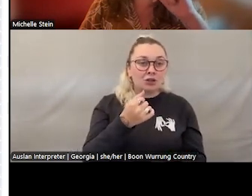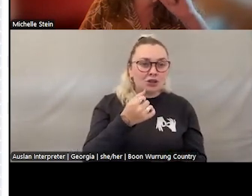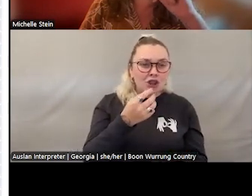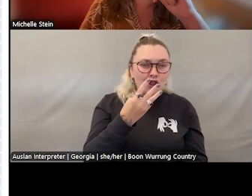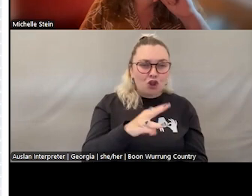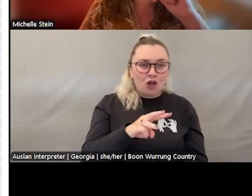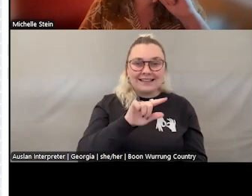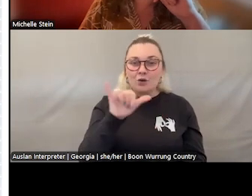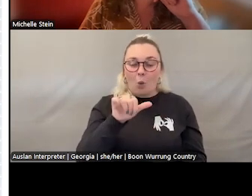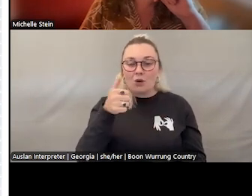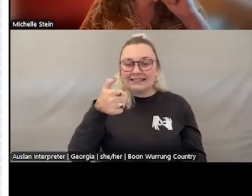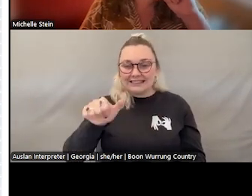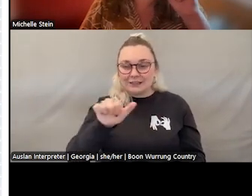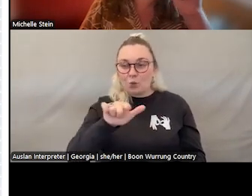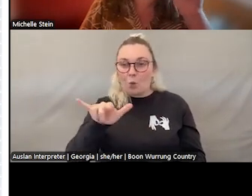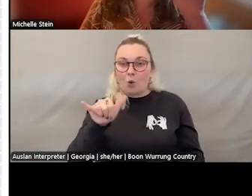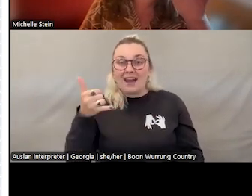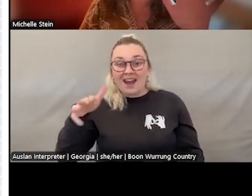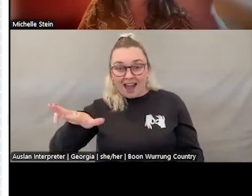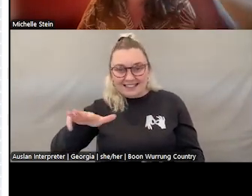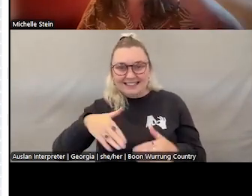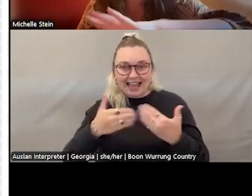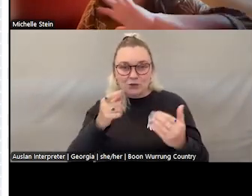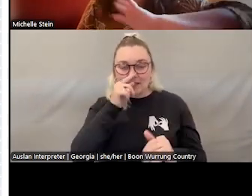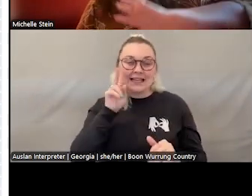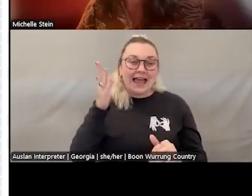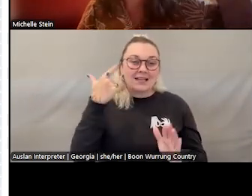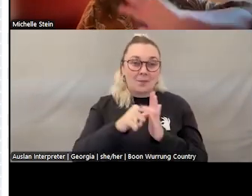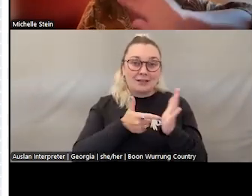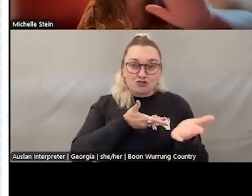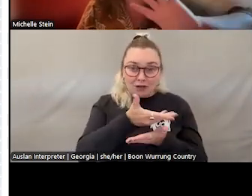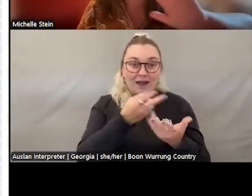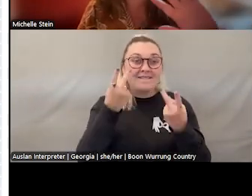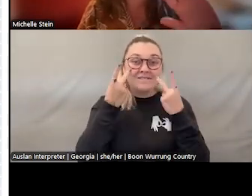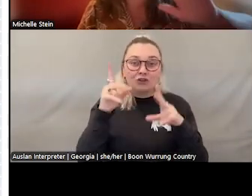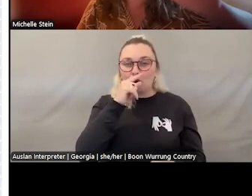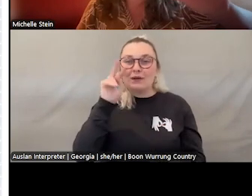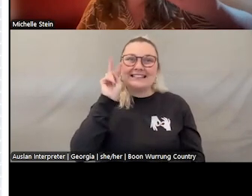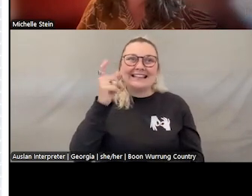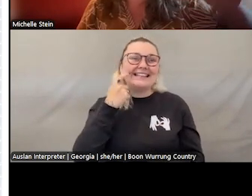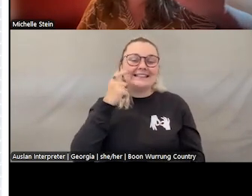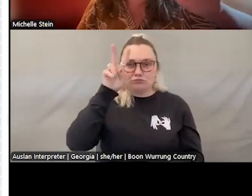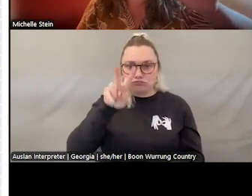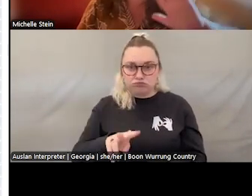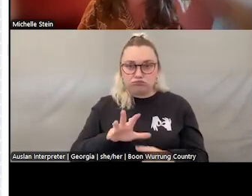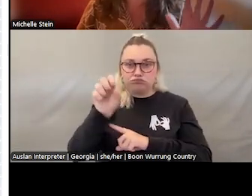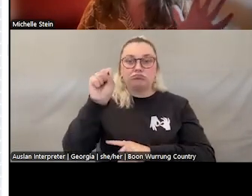90 days. You can see where the last interaction is individually you can see easily OK, you can filter